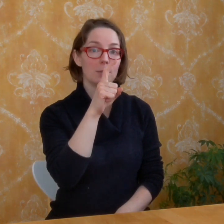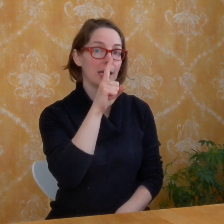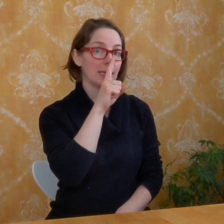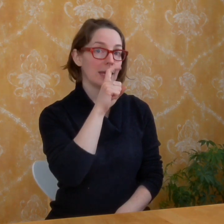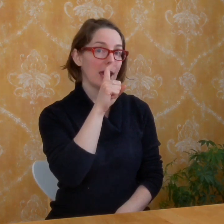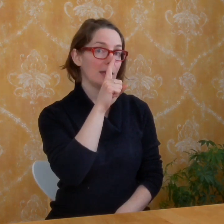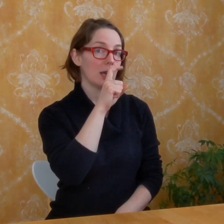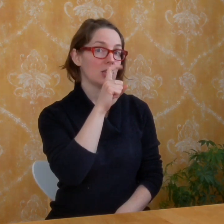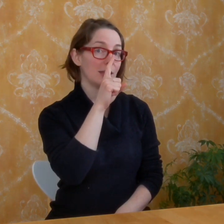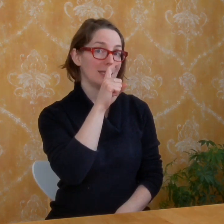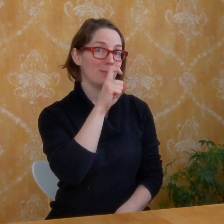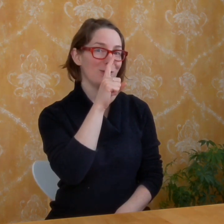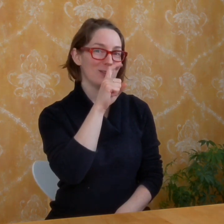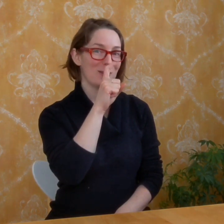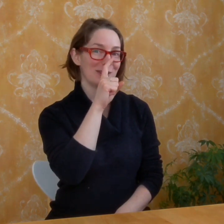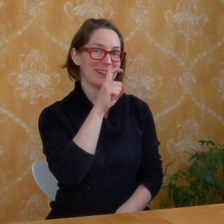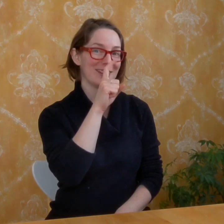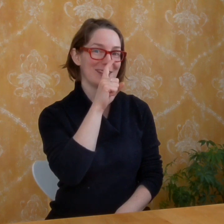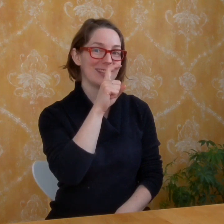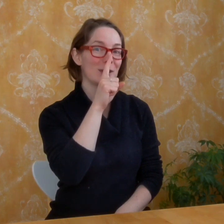bend it like that and touch it to the tip of your nose like you are touching the tip